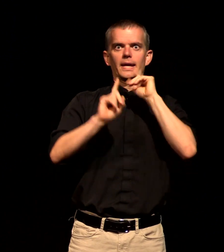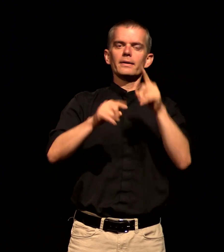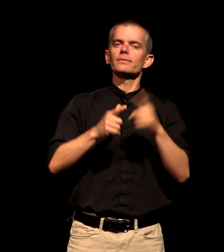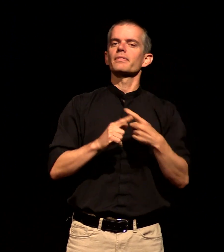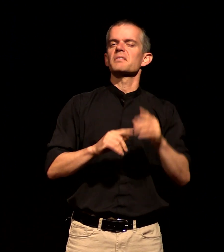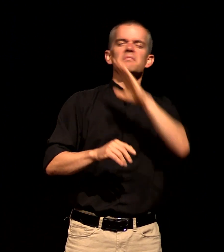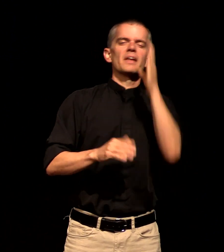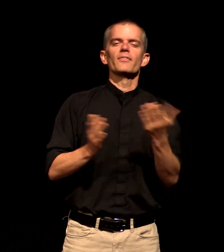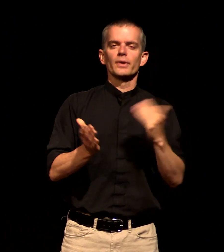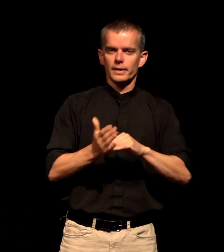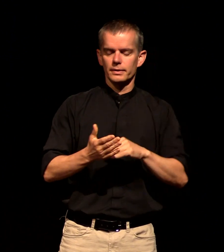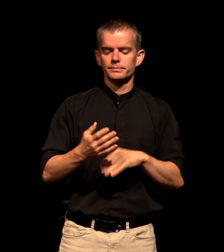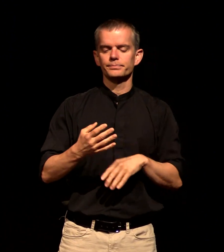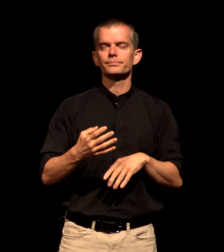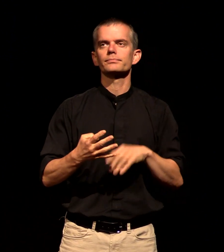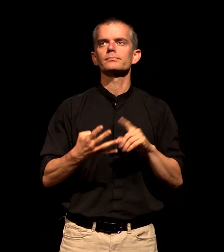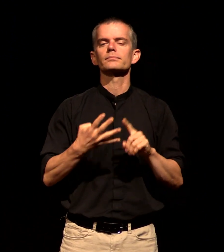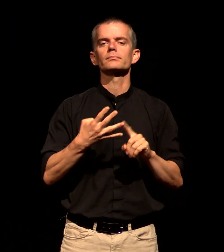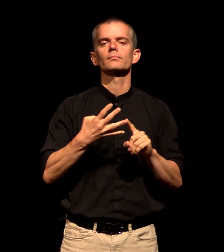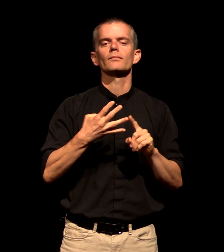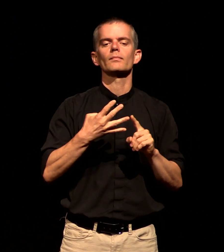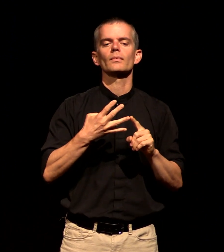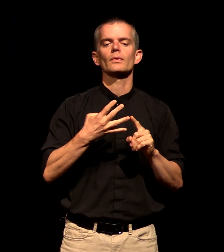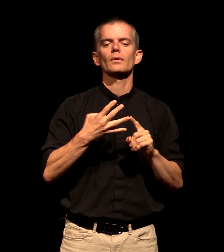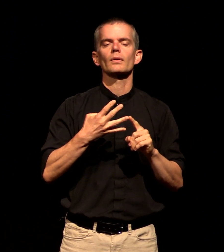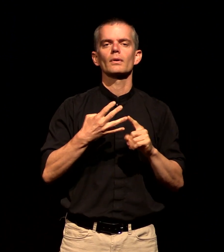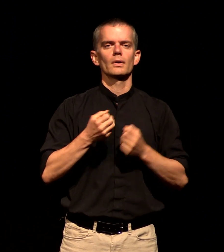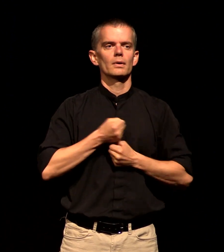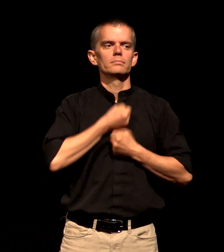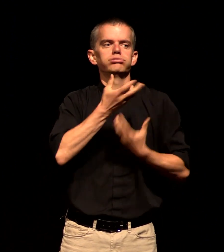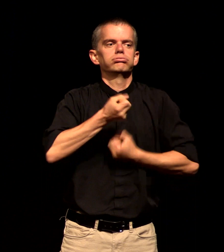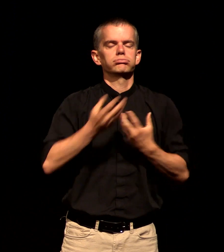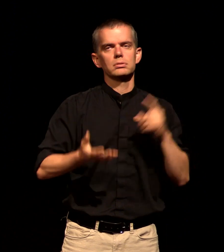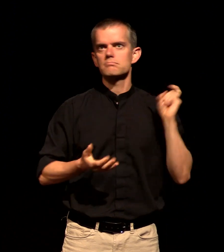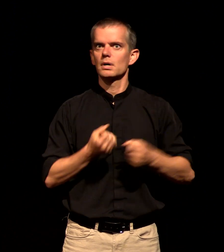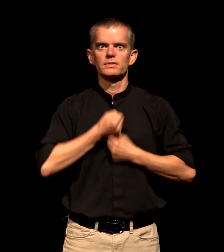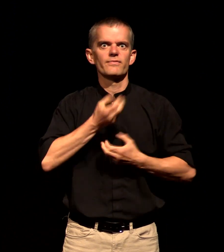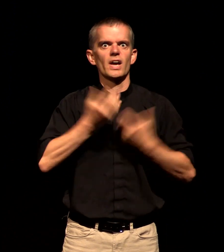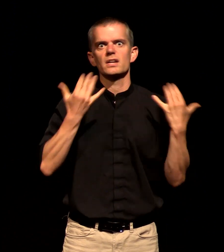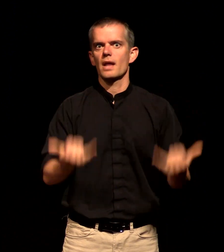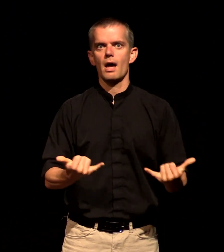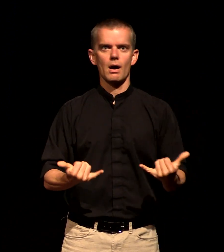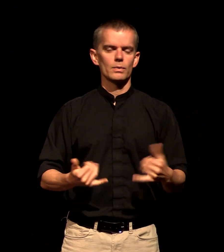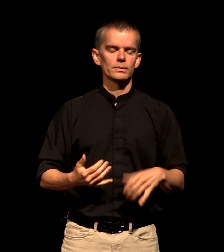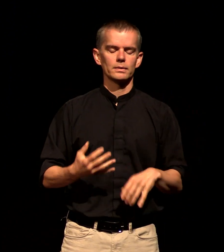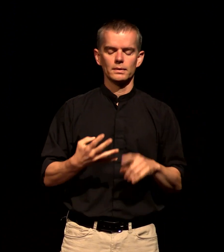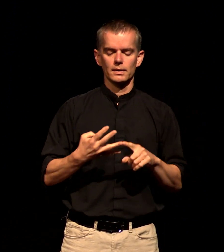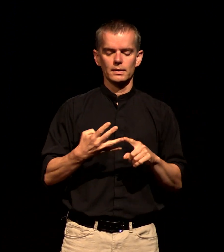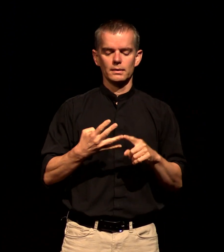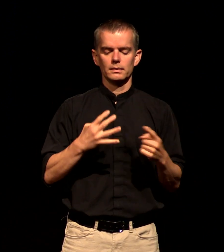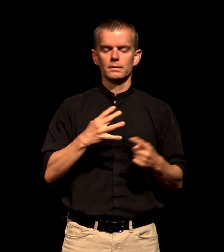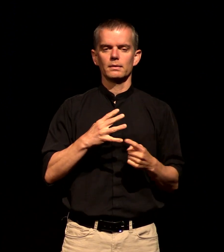venting. I have to let this pain out now. And the fourth. It's